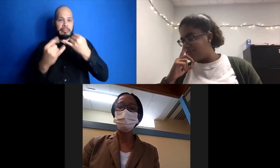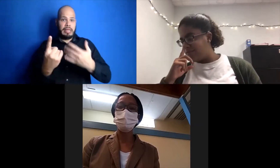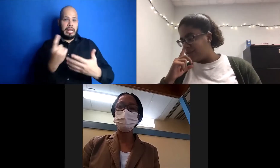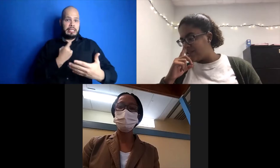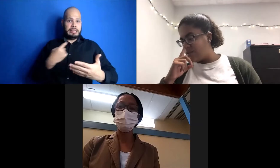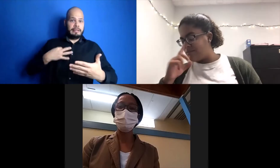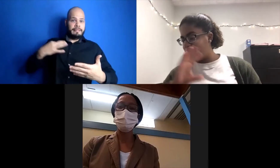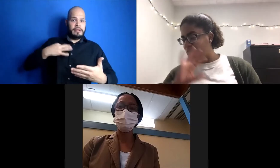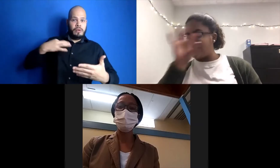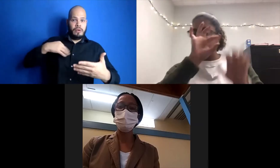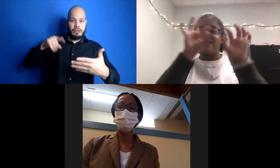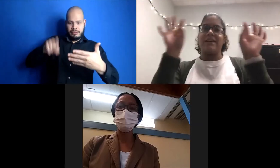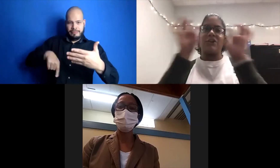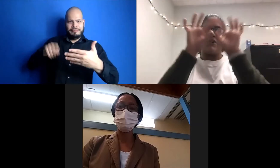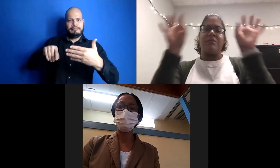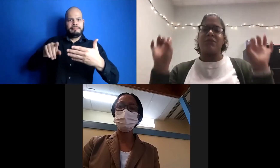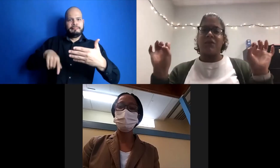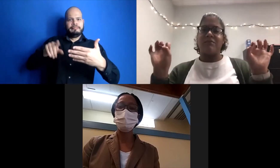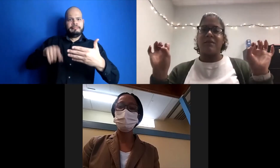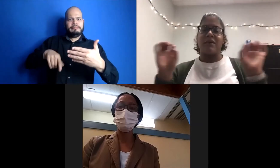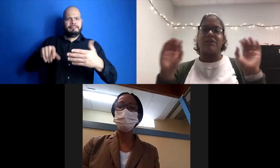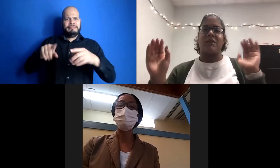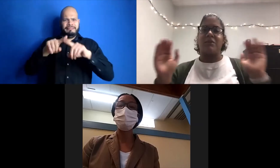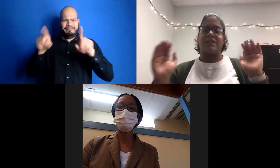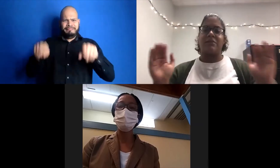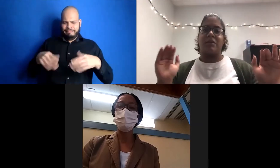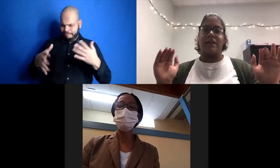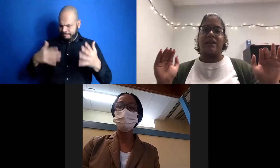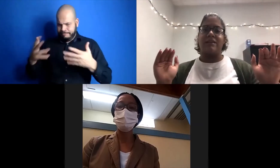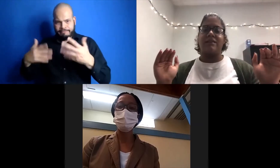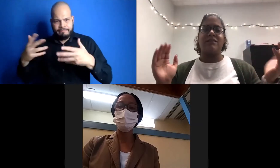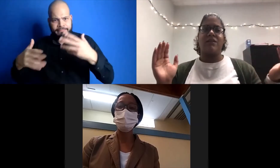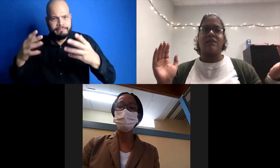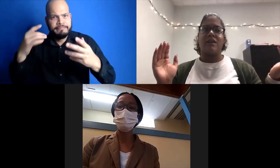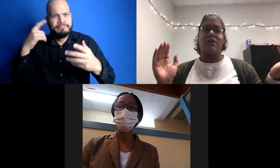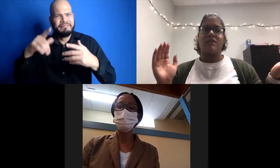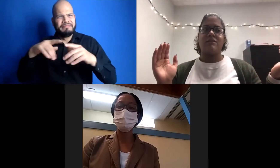what's the what's that it's like an agreement form about talking about disability is it voluntary